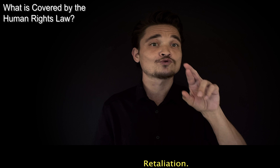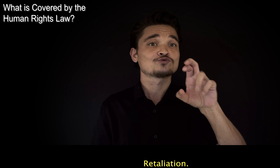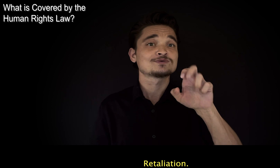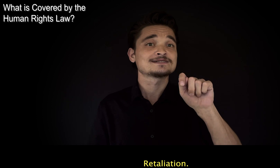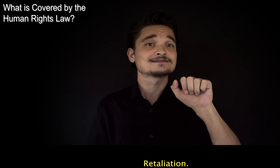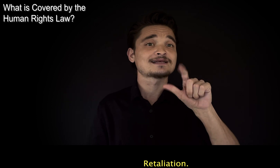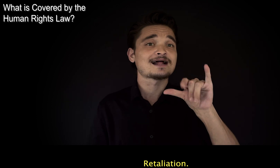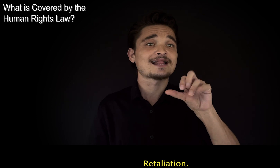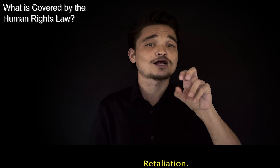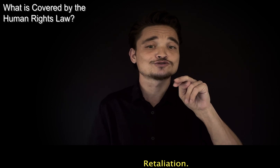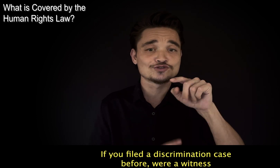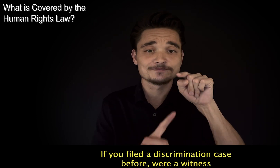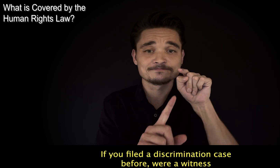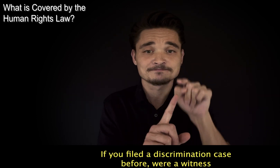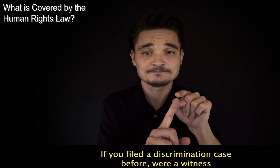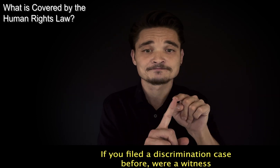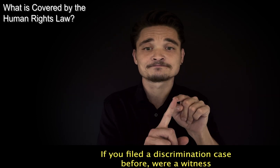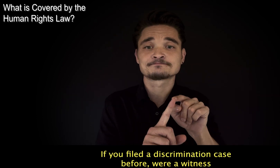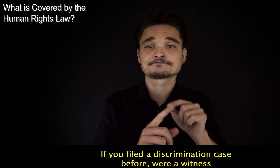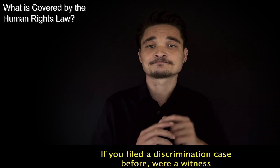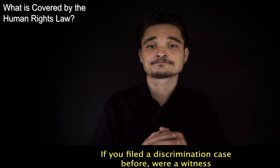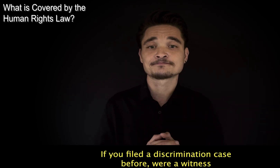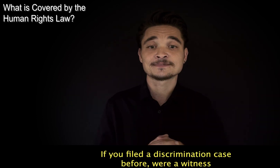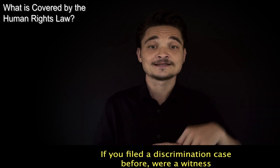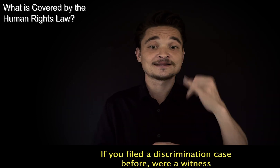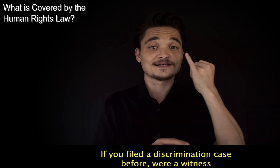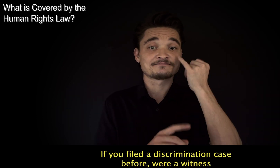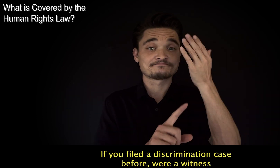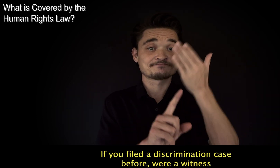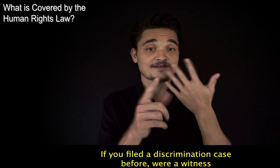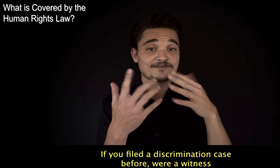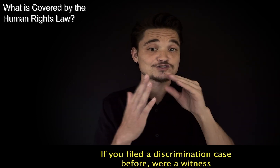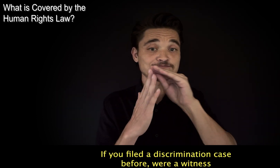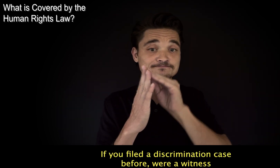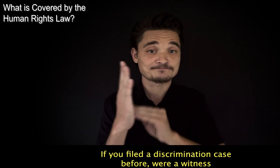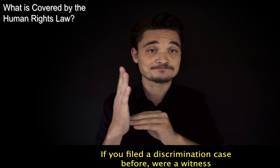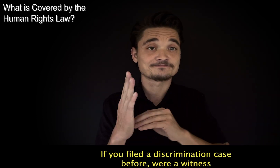Retaliation. If you filed a discrimination case before, were a witness